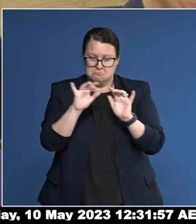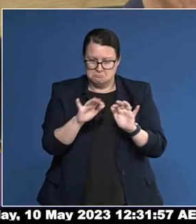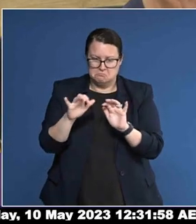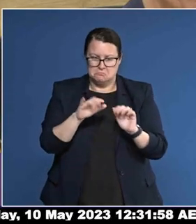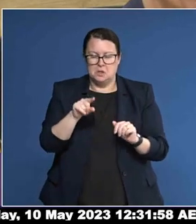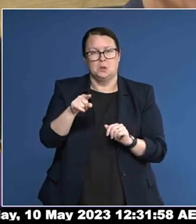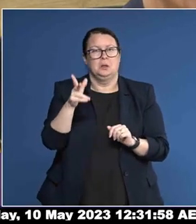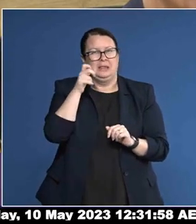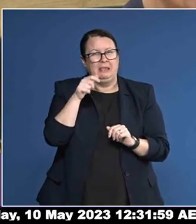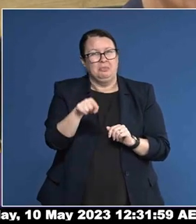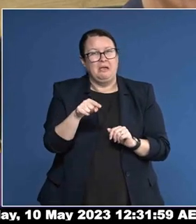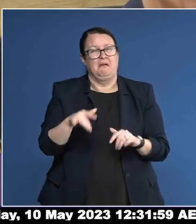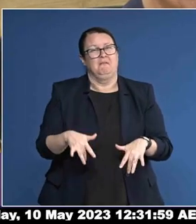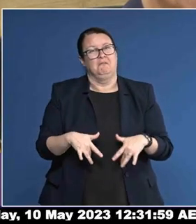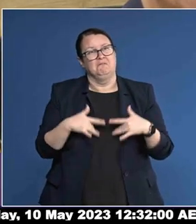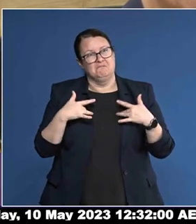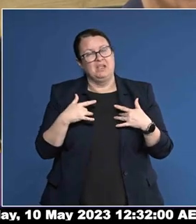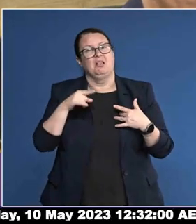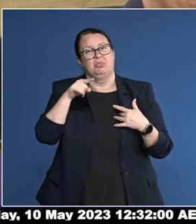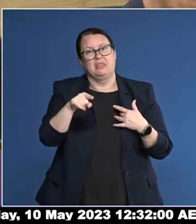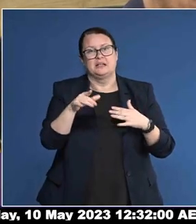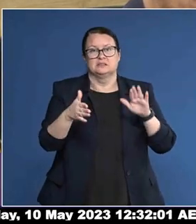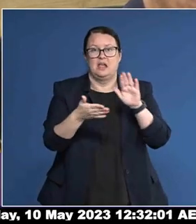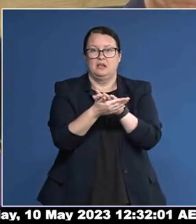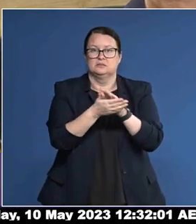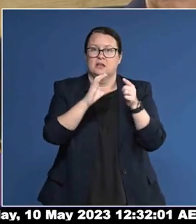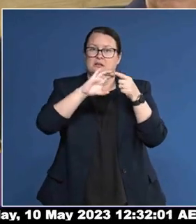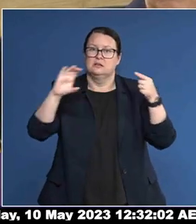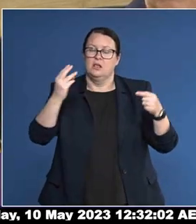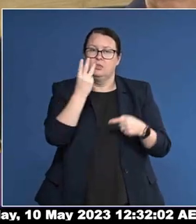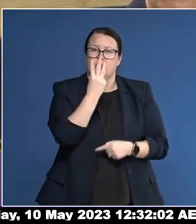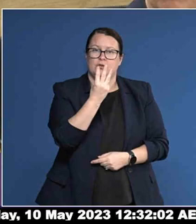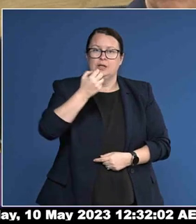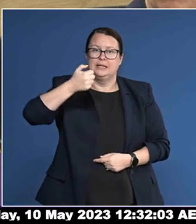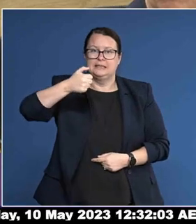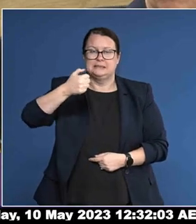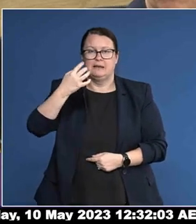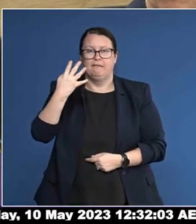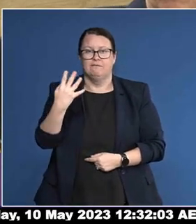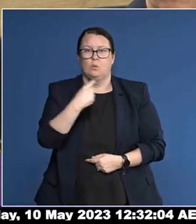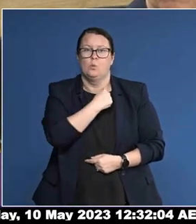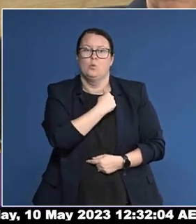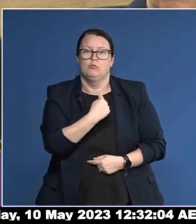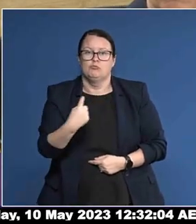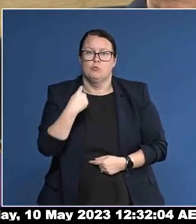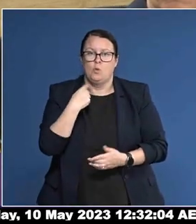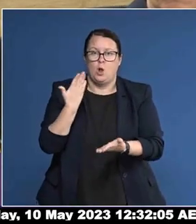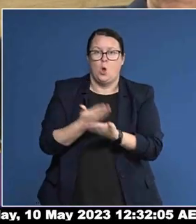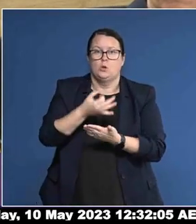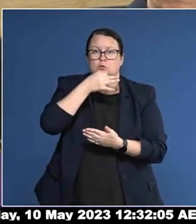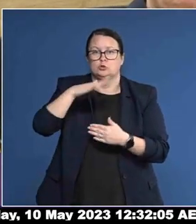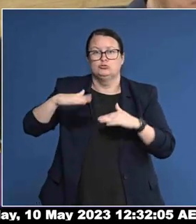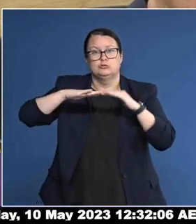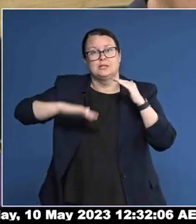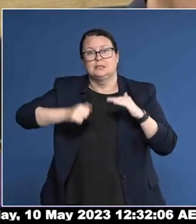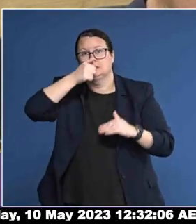might pick up the elements of section 364, cruelty to children under 16, and both boys